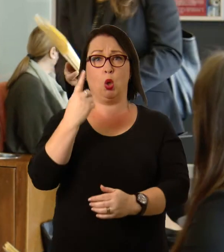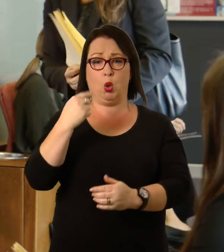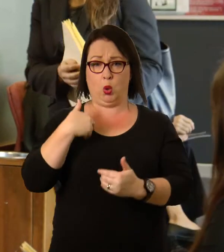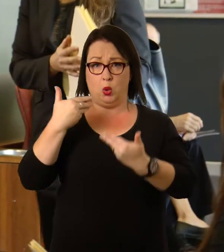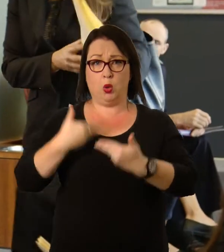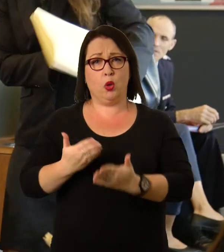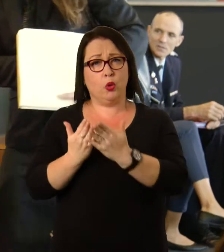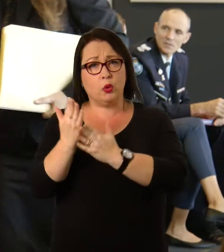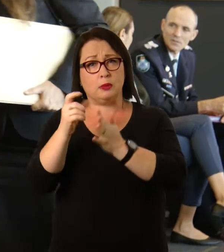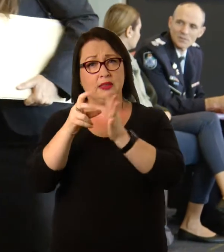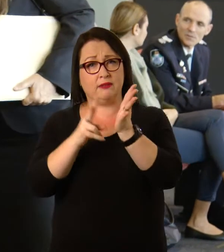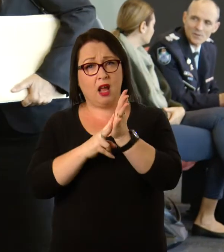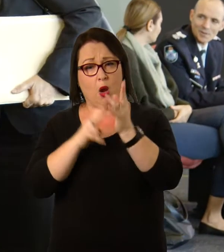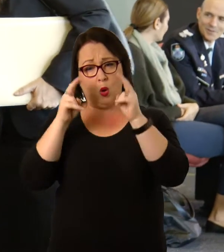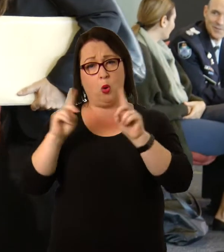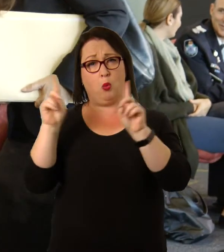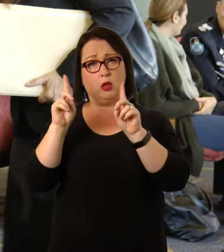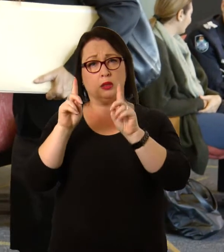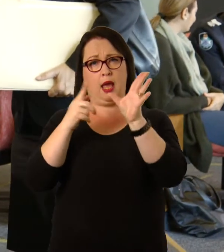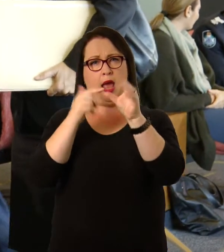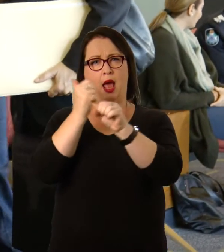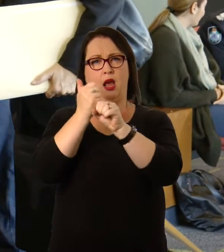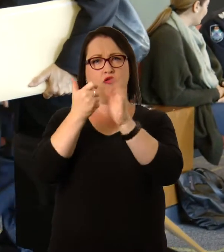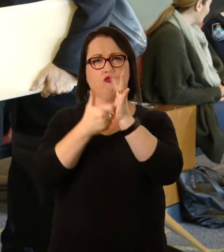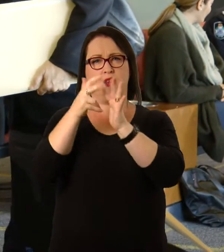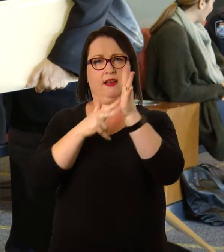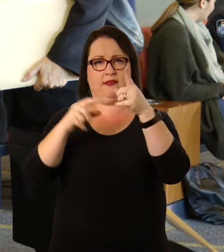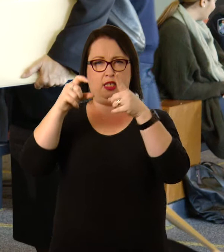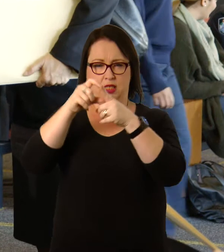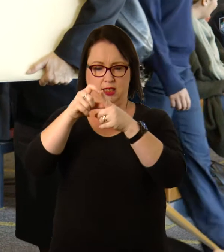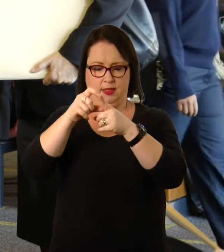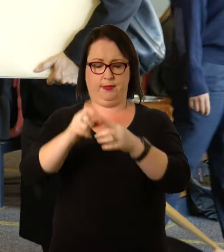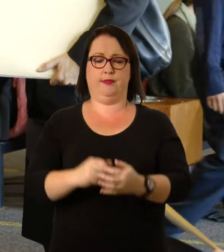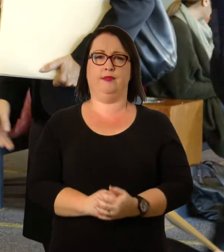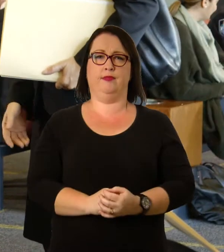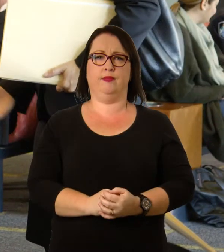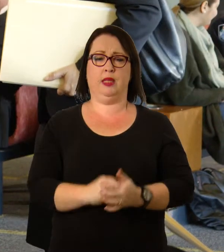As the person experiencing domestic violence, the court calls you the 'Aggrieved.'